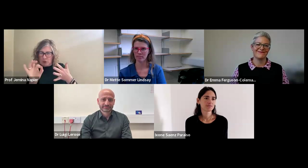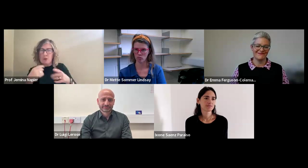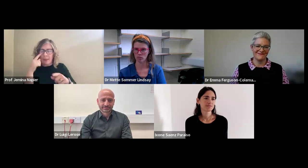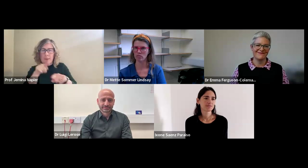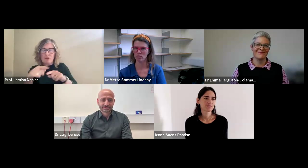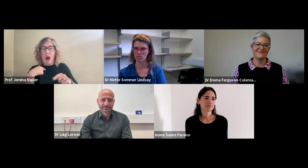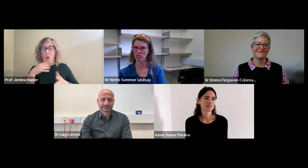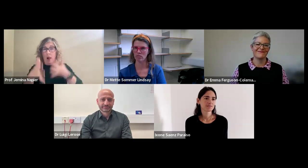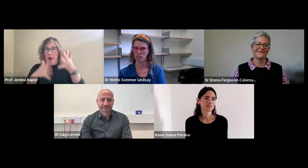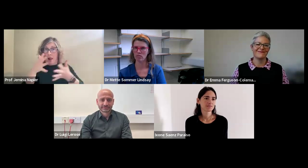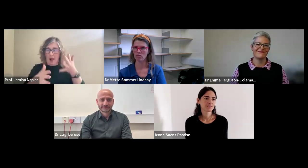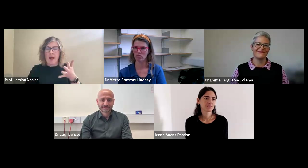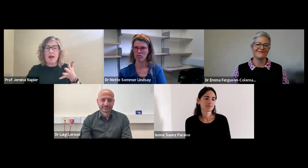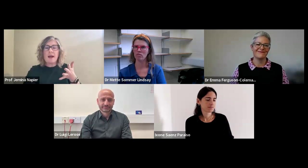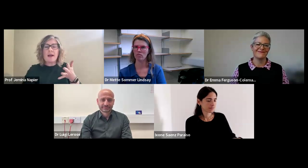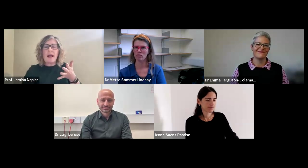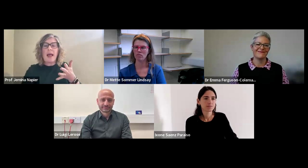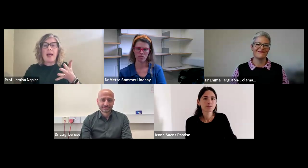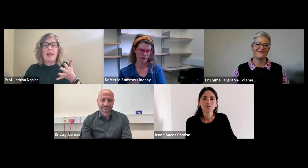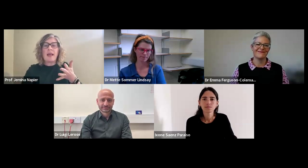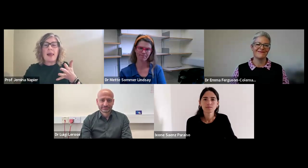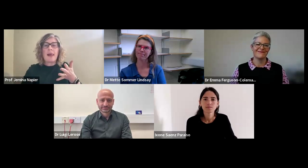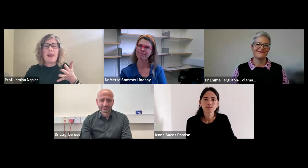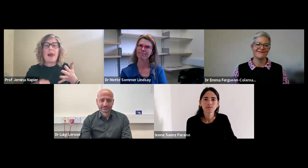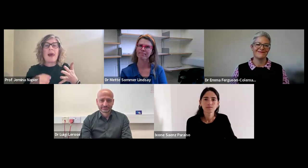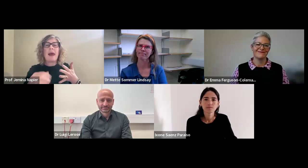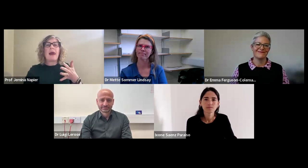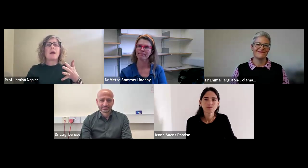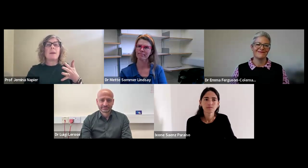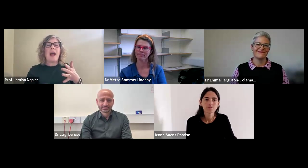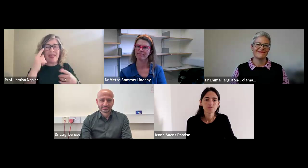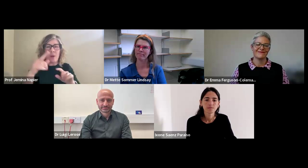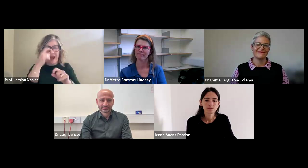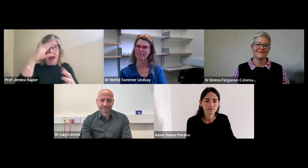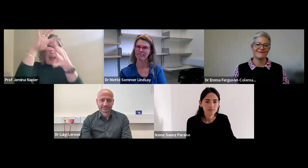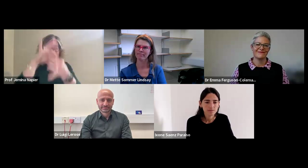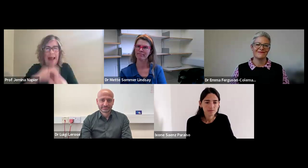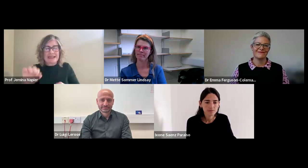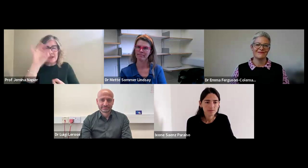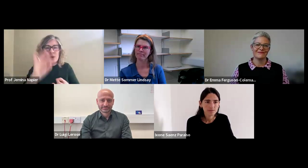I think there's four from him, so I'll try and - well I'm going to put those into sign language